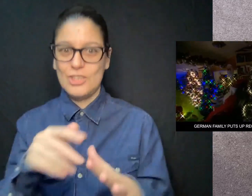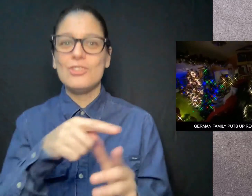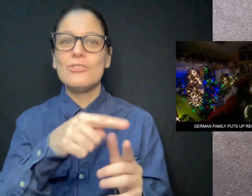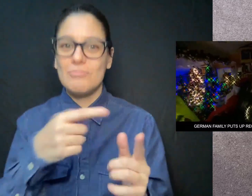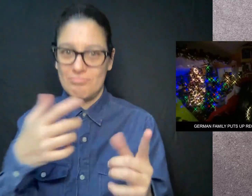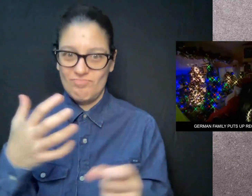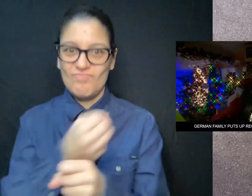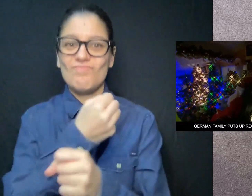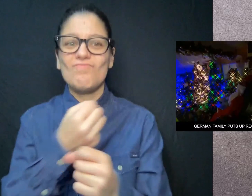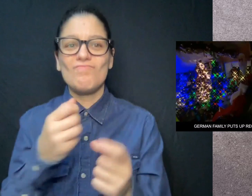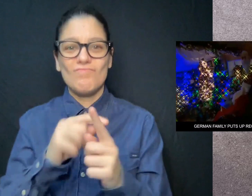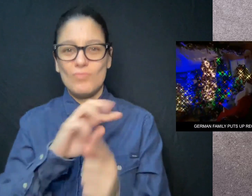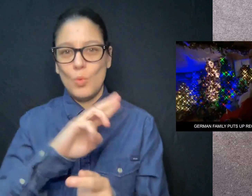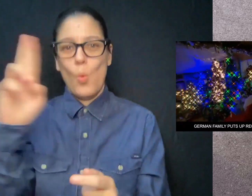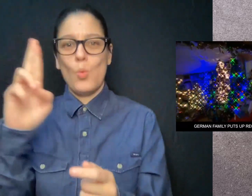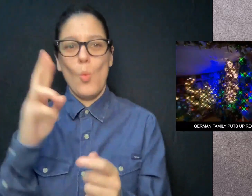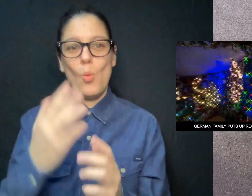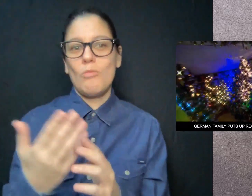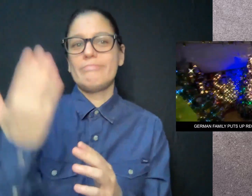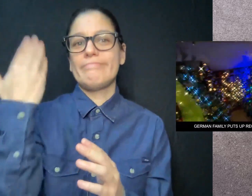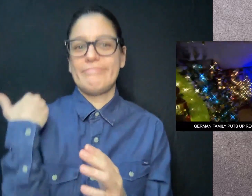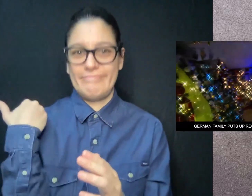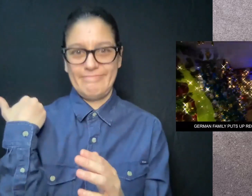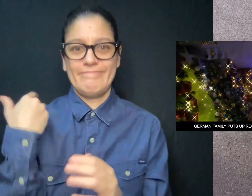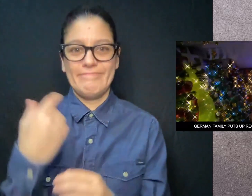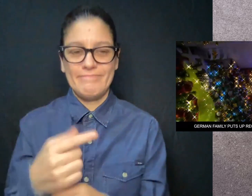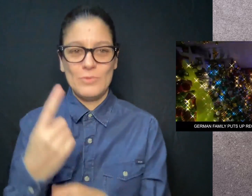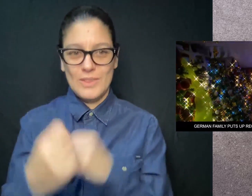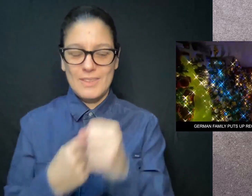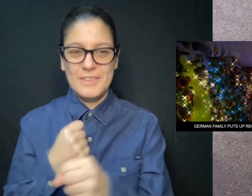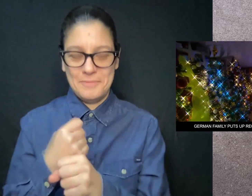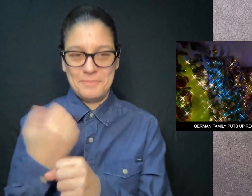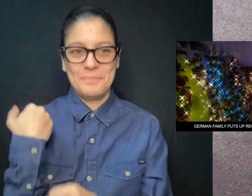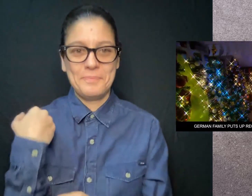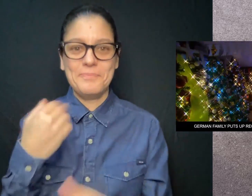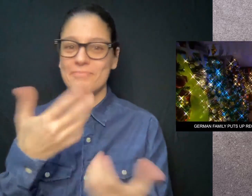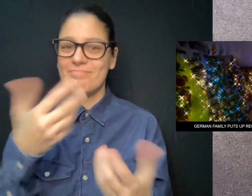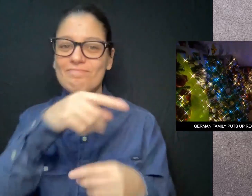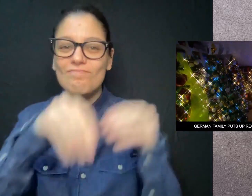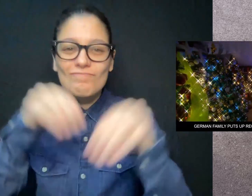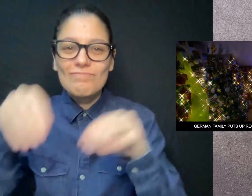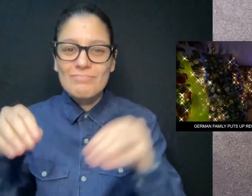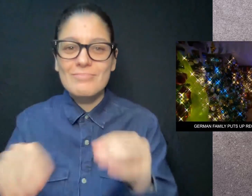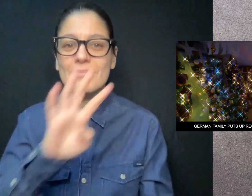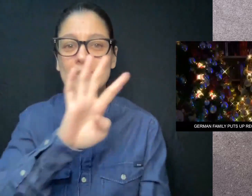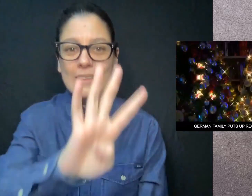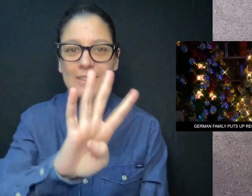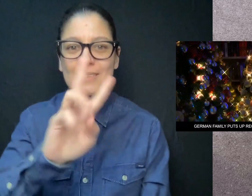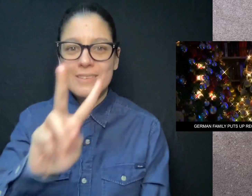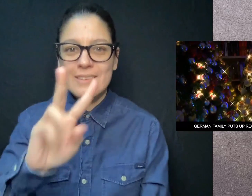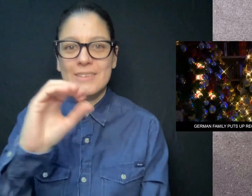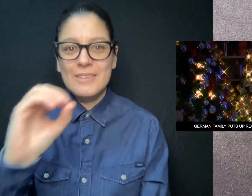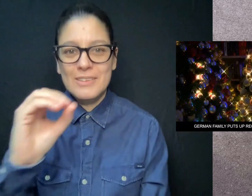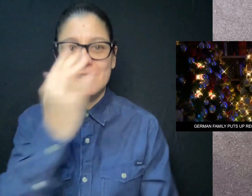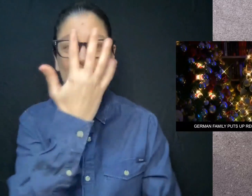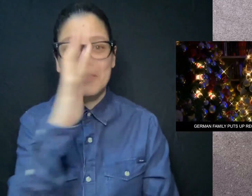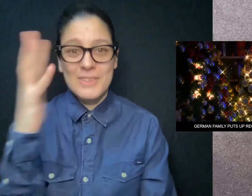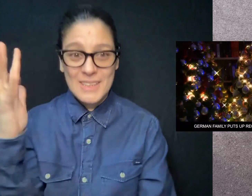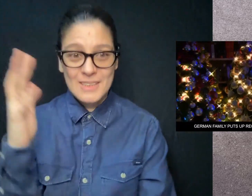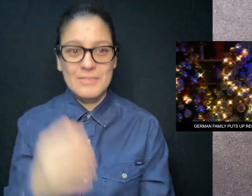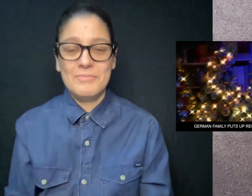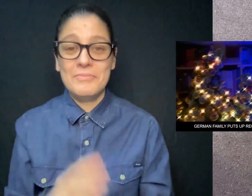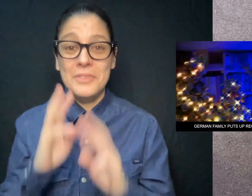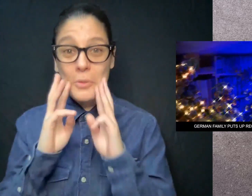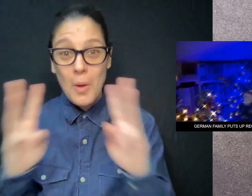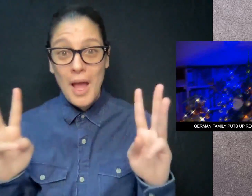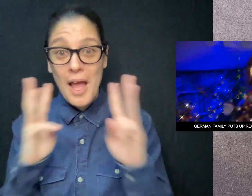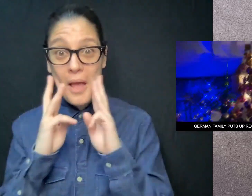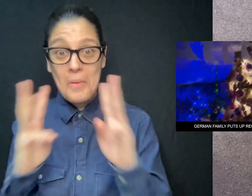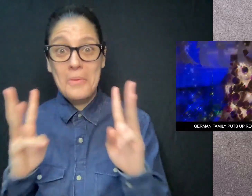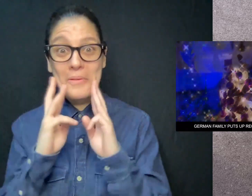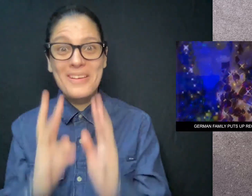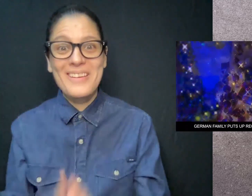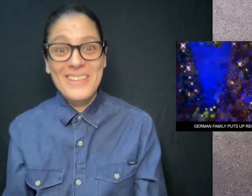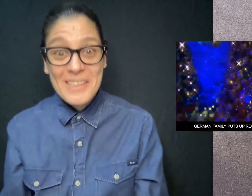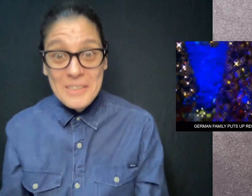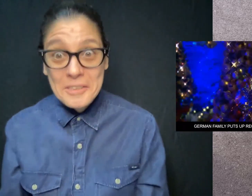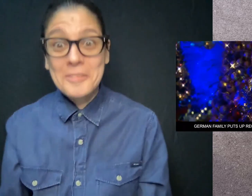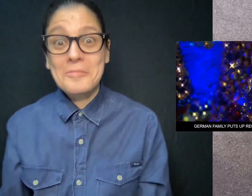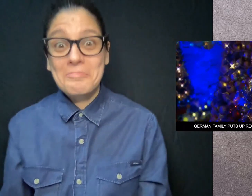the Jeromins broke their own record last year they had 420 trees wow